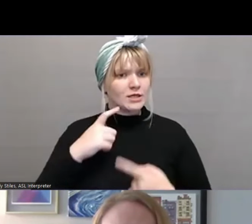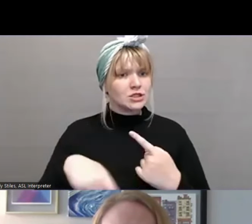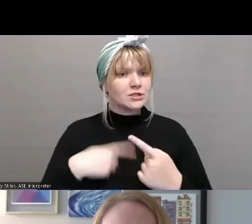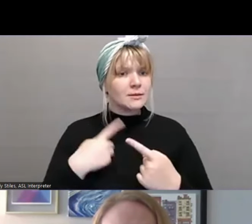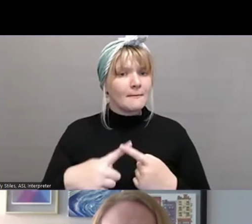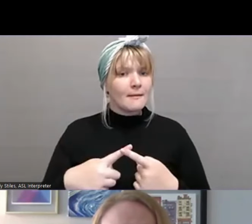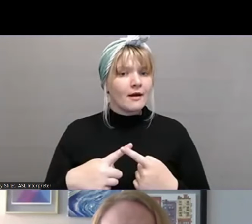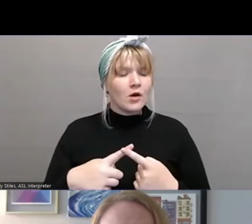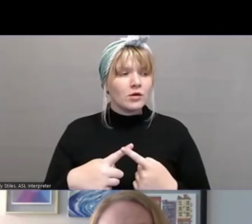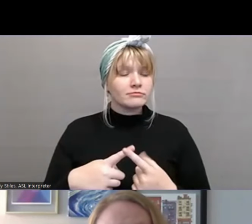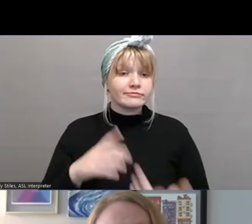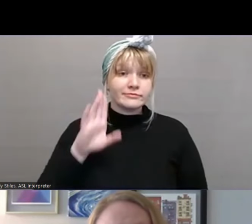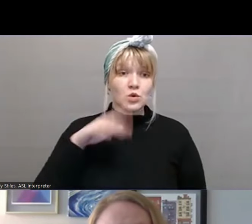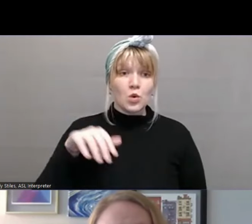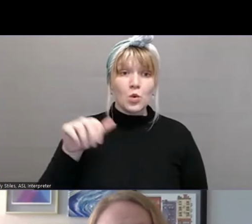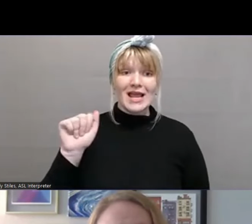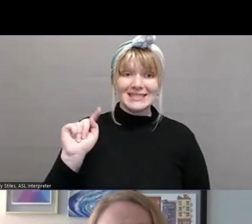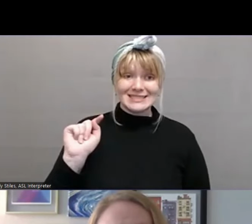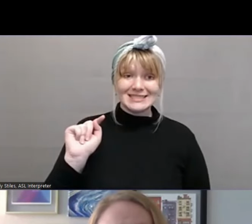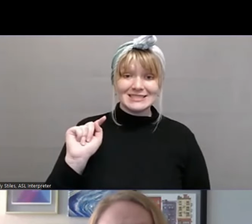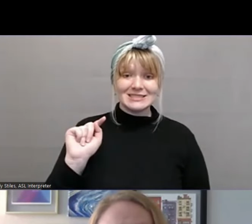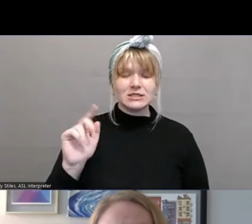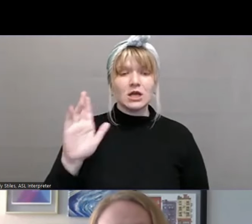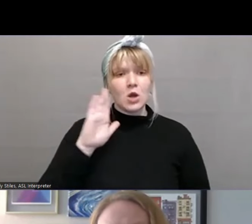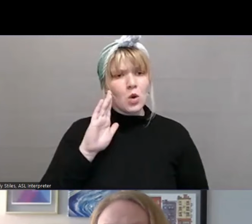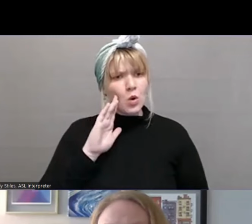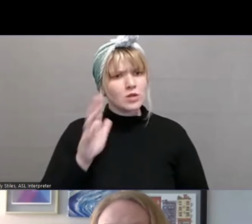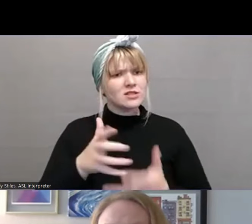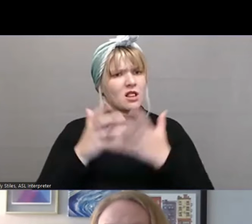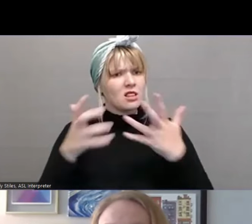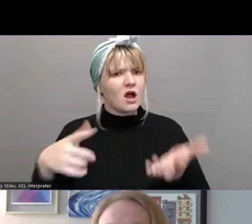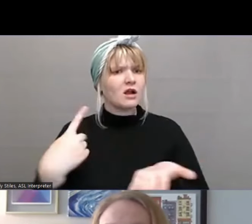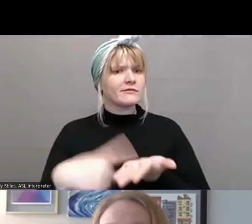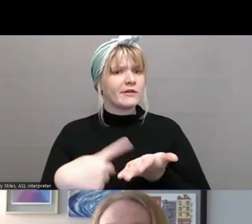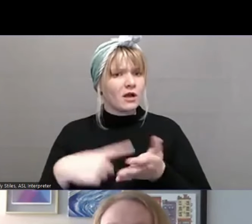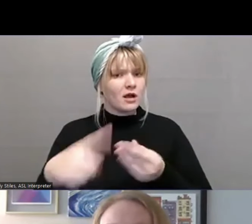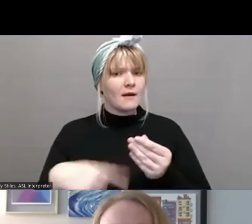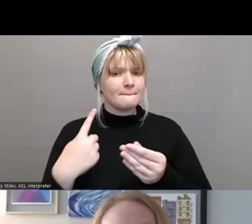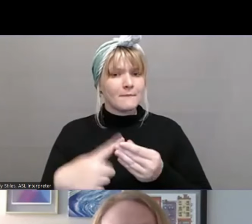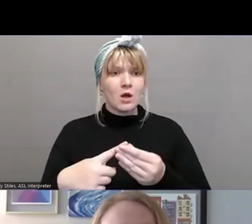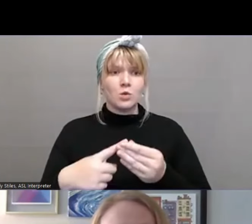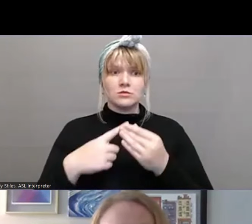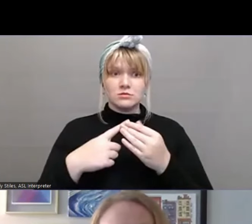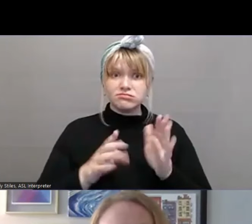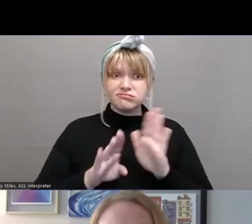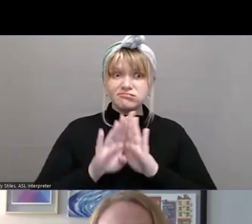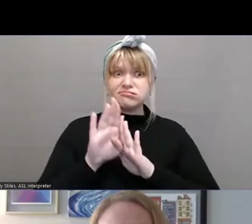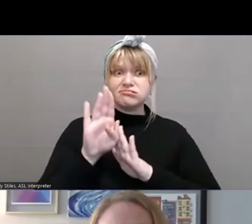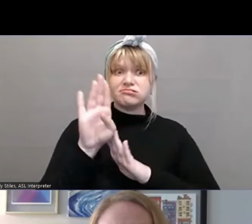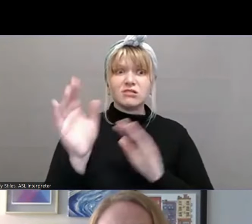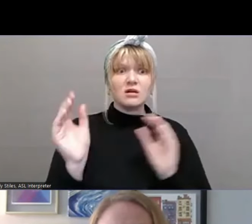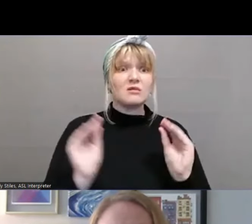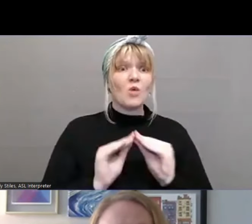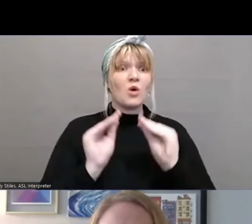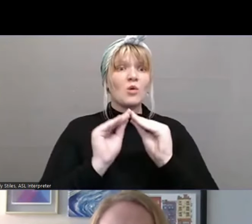I know there's been a lot of talk about the rise of homelessness among people with disabilities